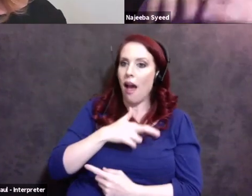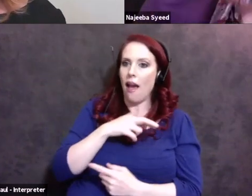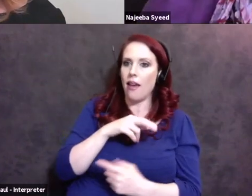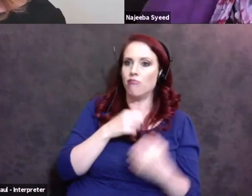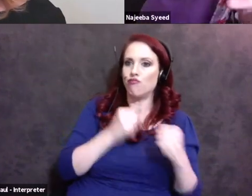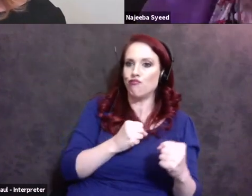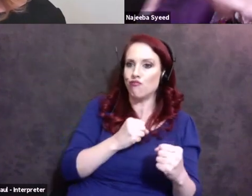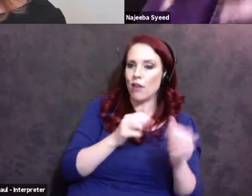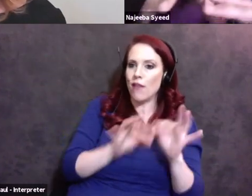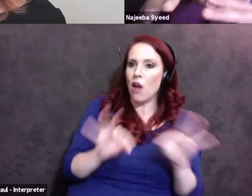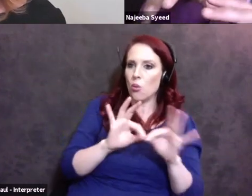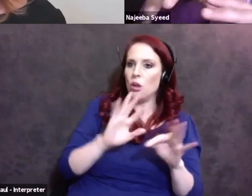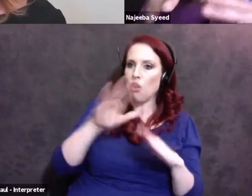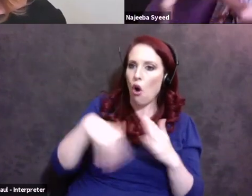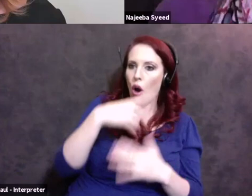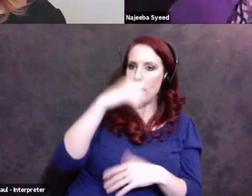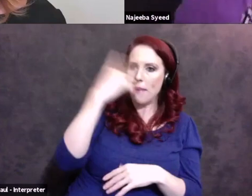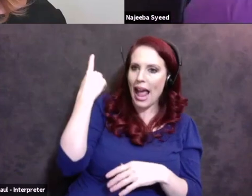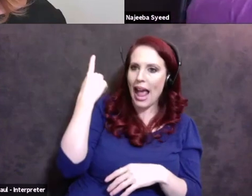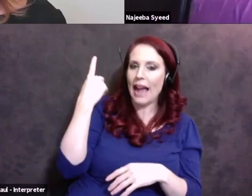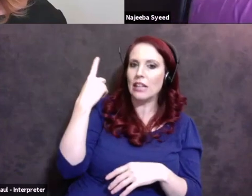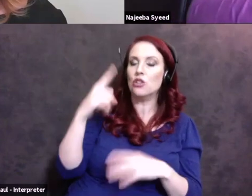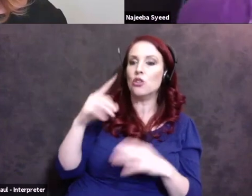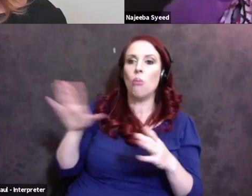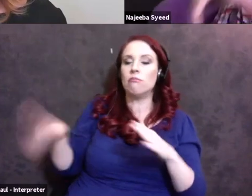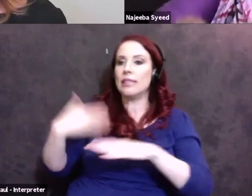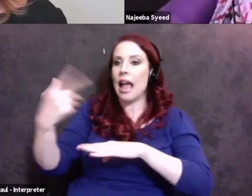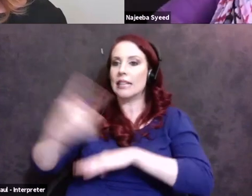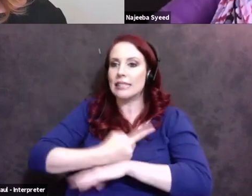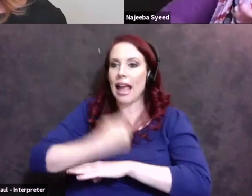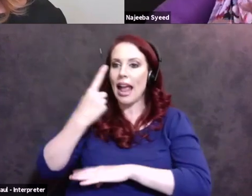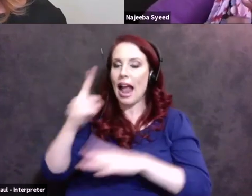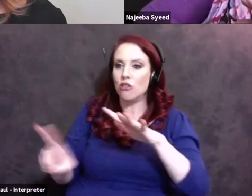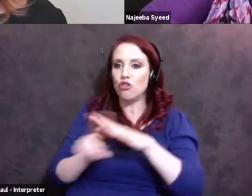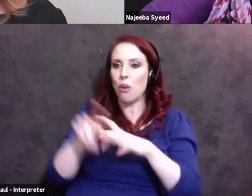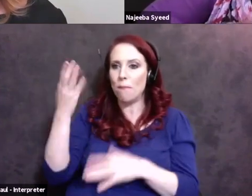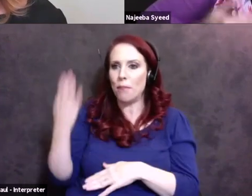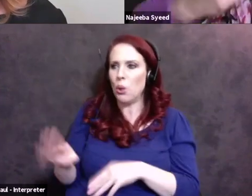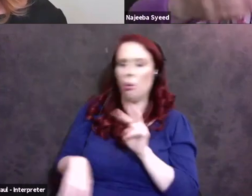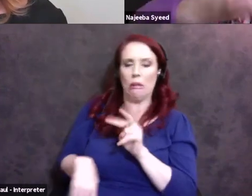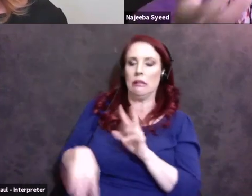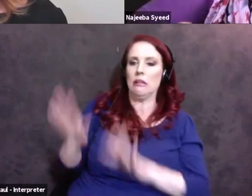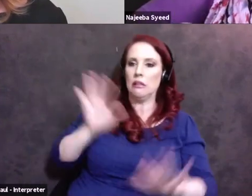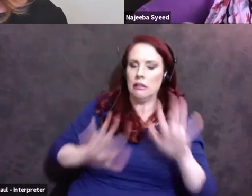was the all black clothing so had so the blue was a problem.